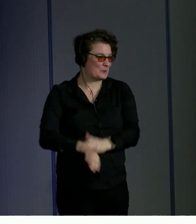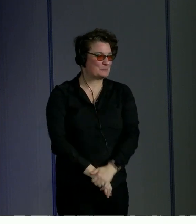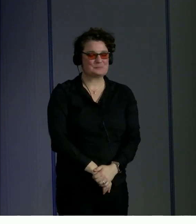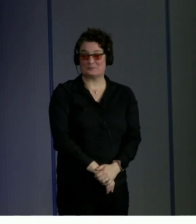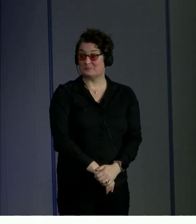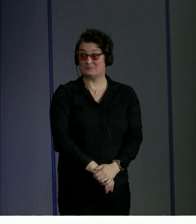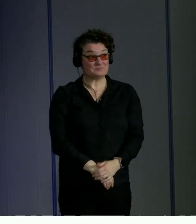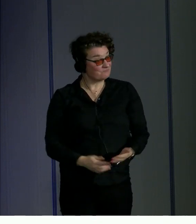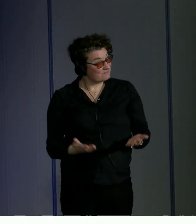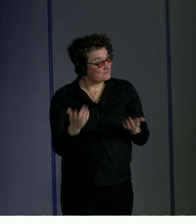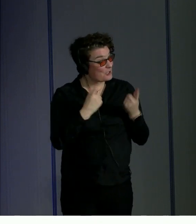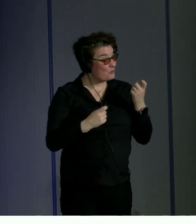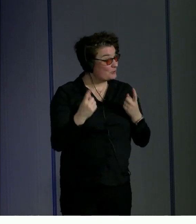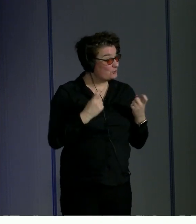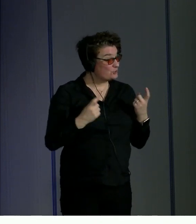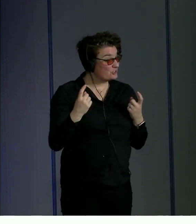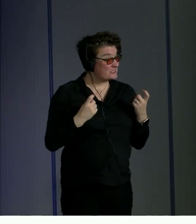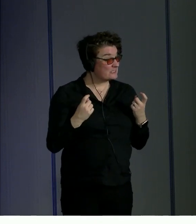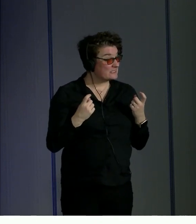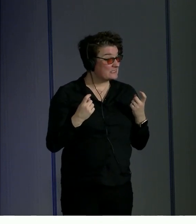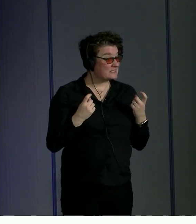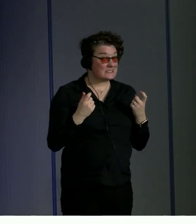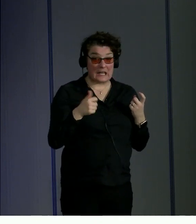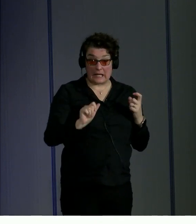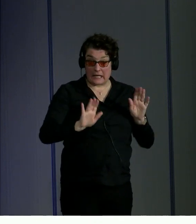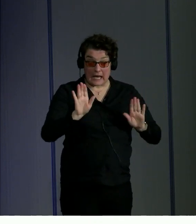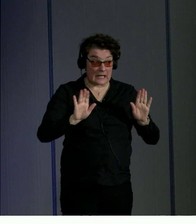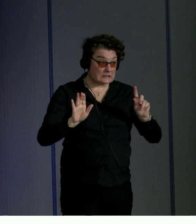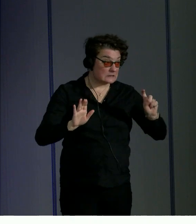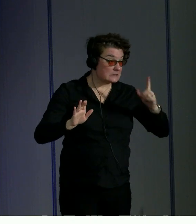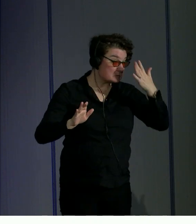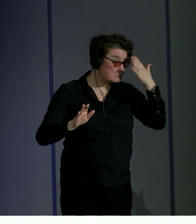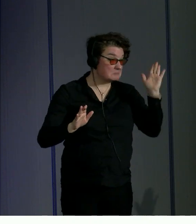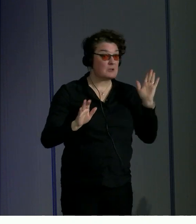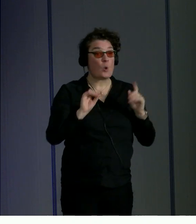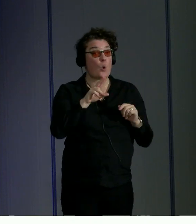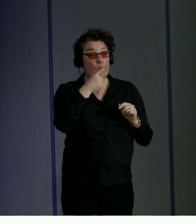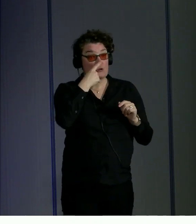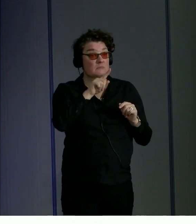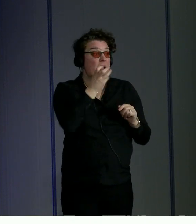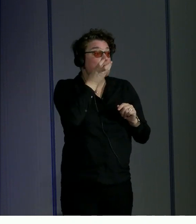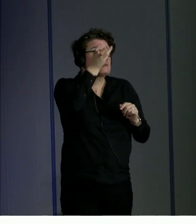Any questions? Are there any hands out there? Or you can shout it out as well.